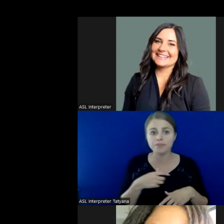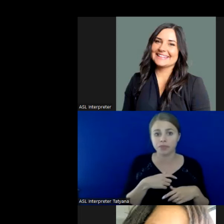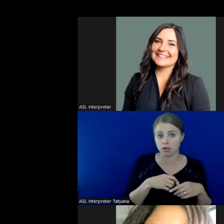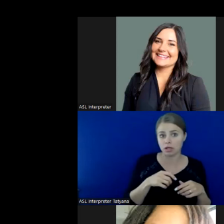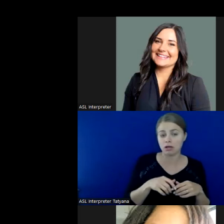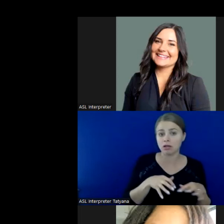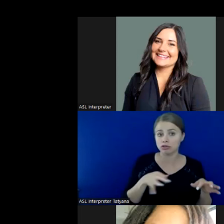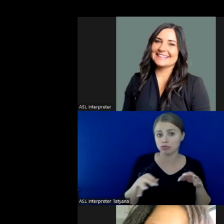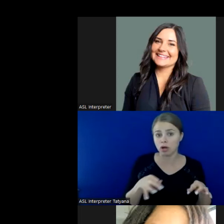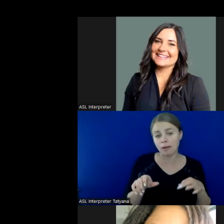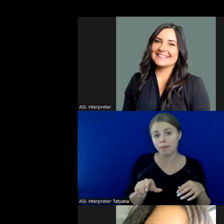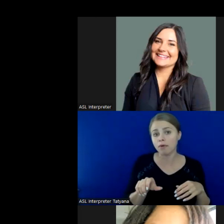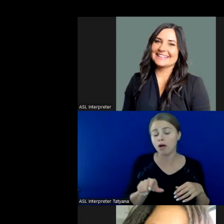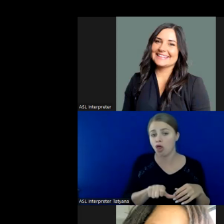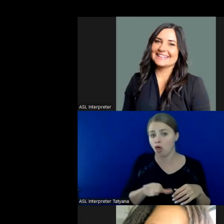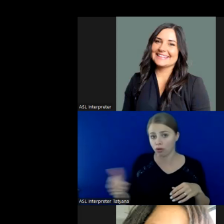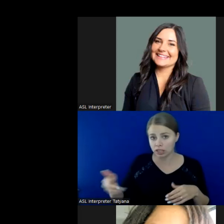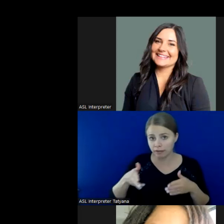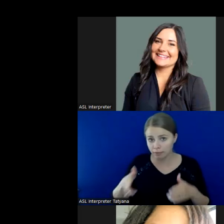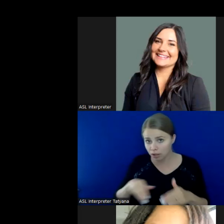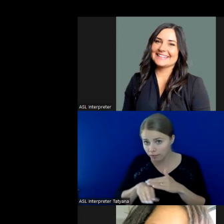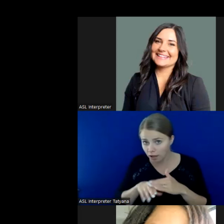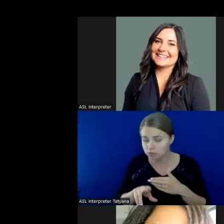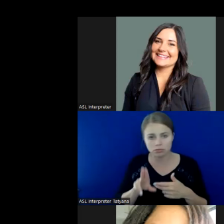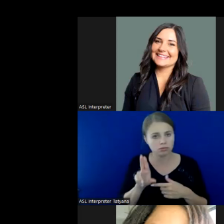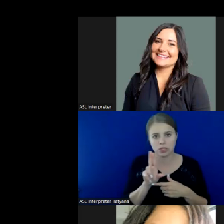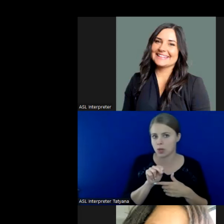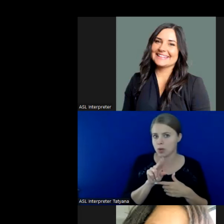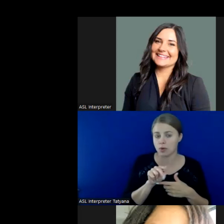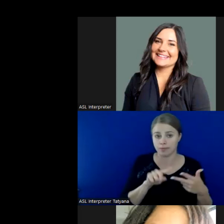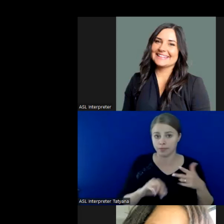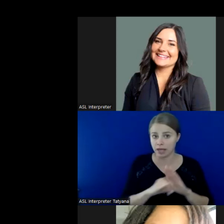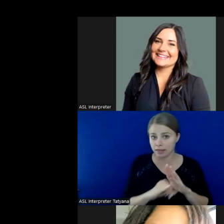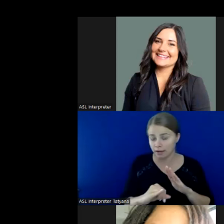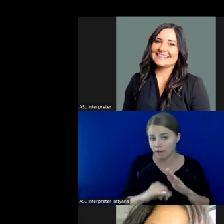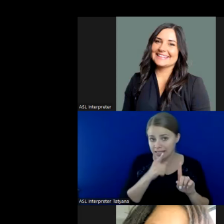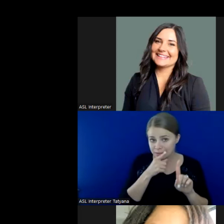No? Okay? Did it identify specific accessibility barriers or any?